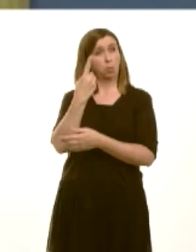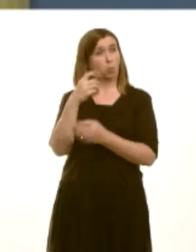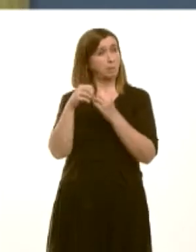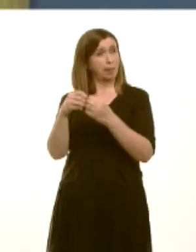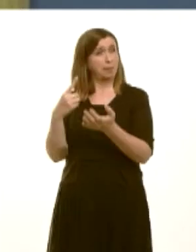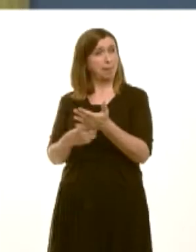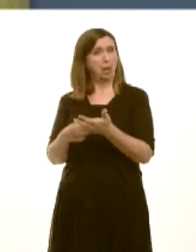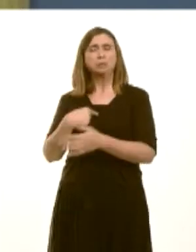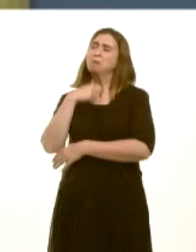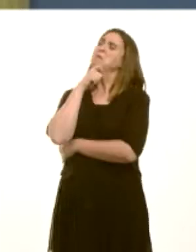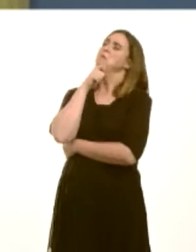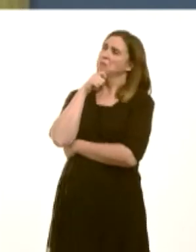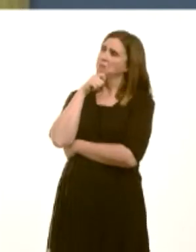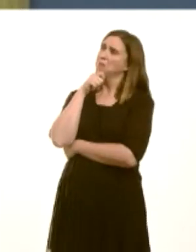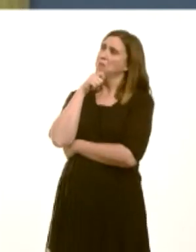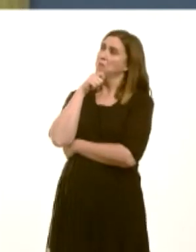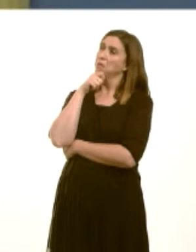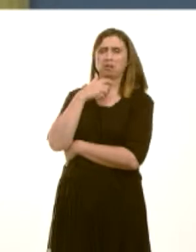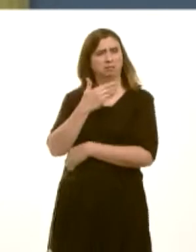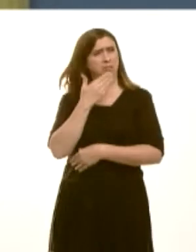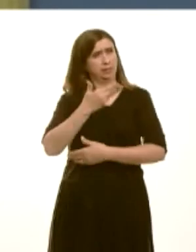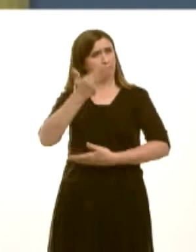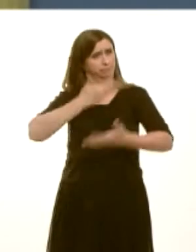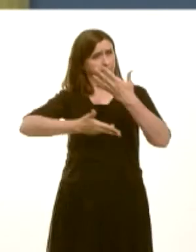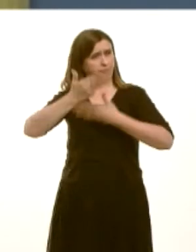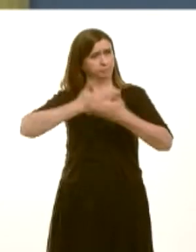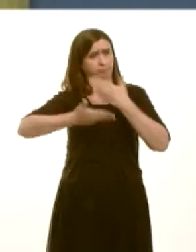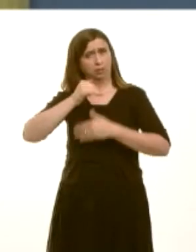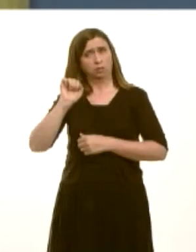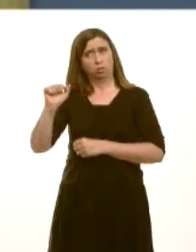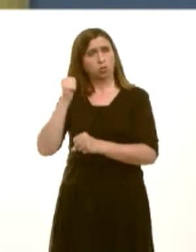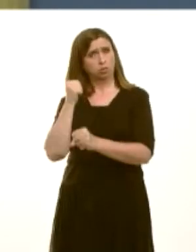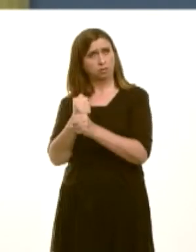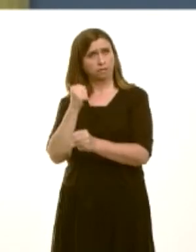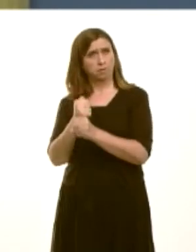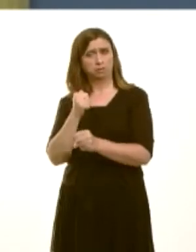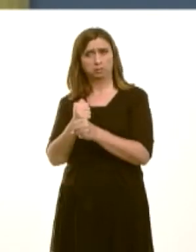you can tell us then what the assessment has been from your Government about the impact